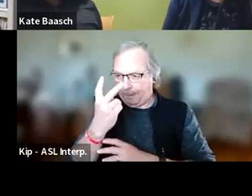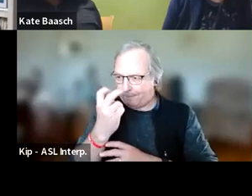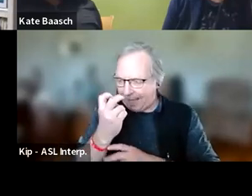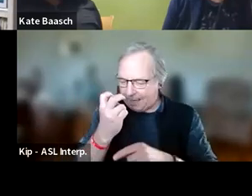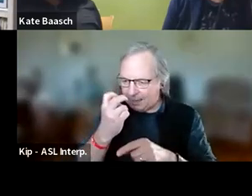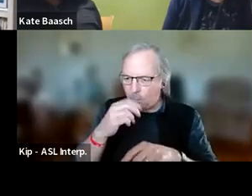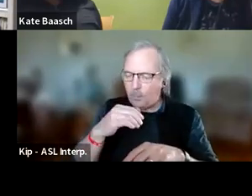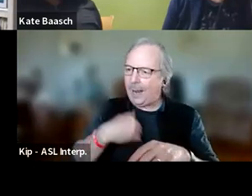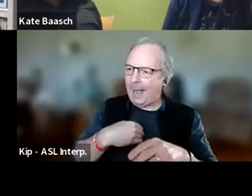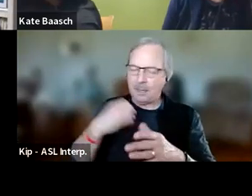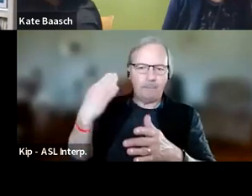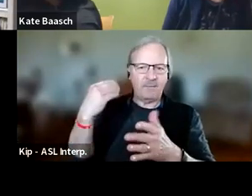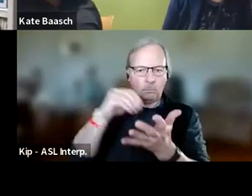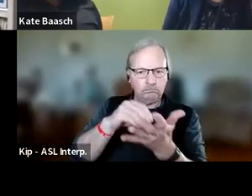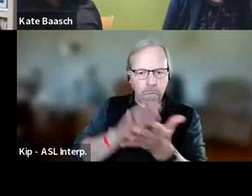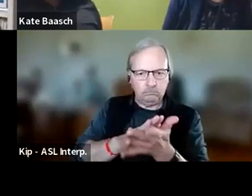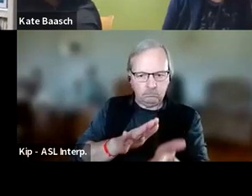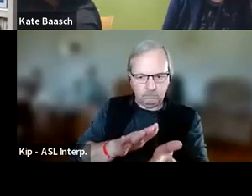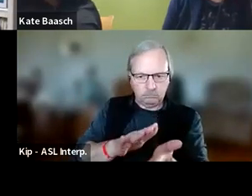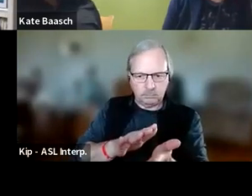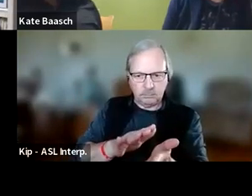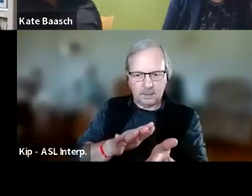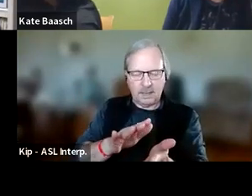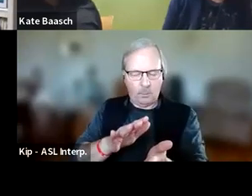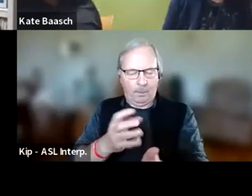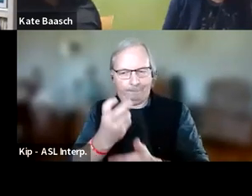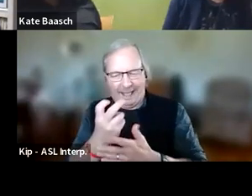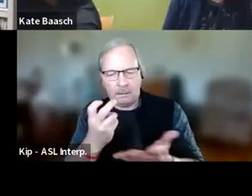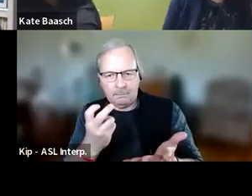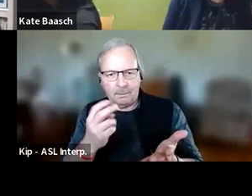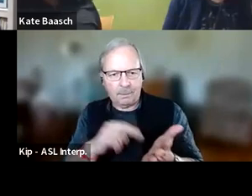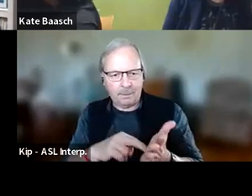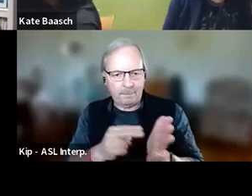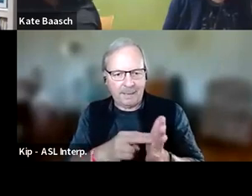previous record that that person was a . So that means that the insurer,